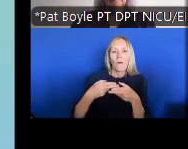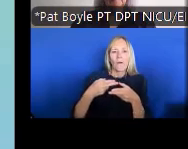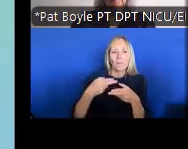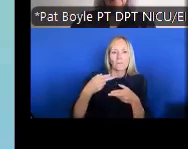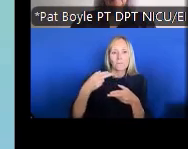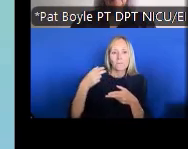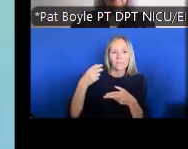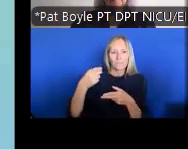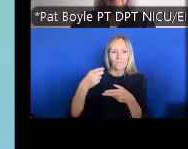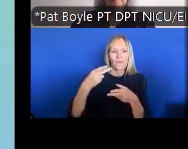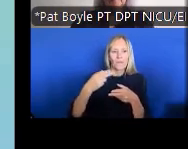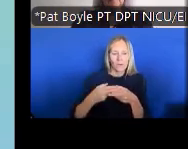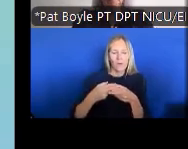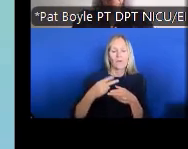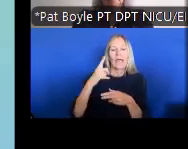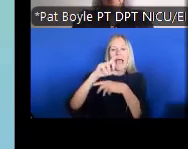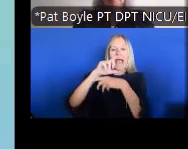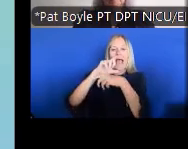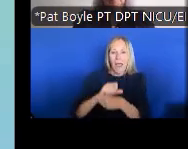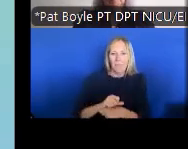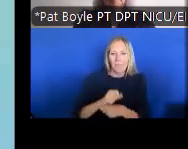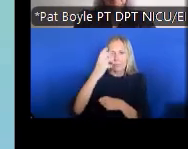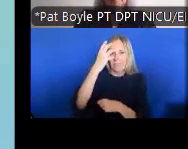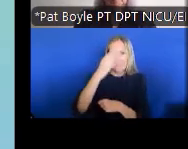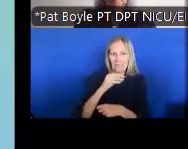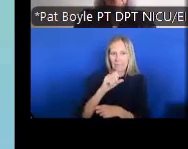sleep state. She'd put herself to sleep so she doesn't have to